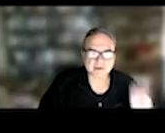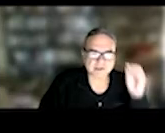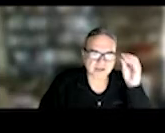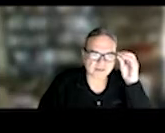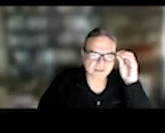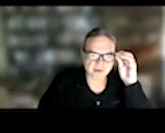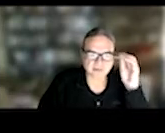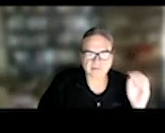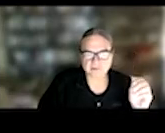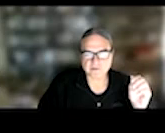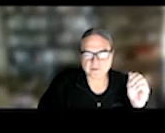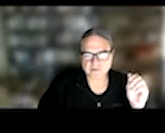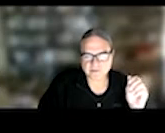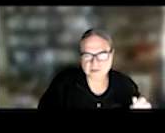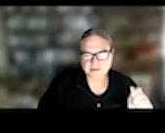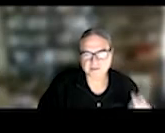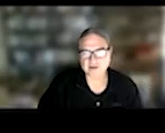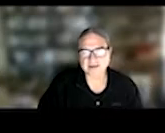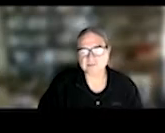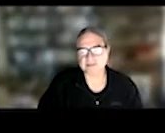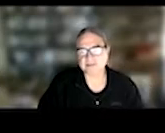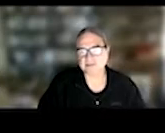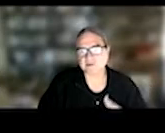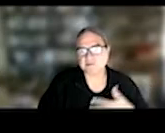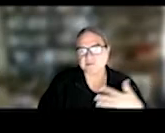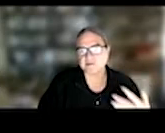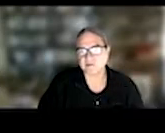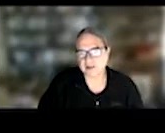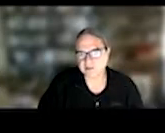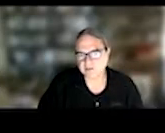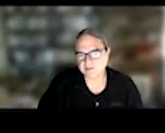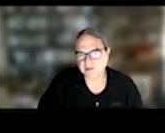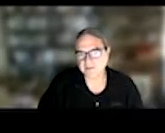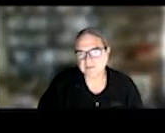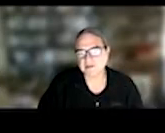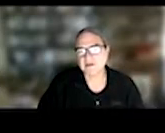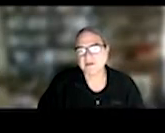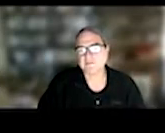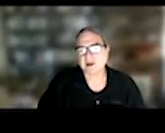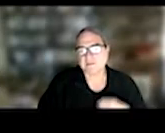when a child is going through toxic stress. We see disruptions in neurological development impairment